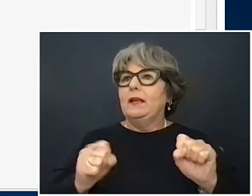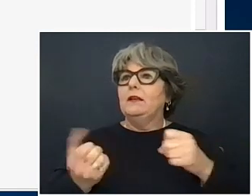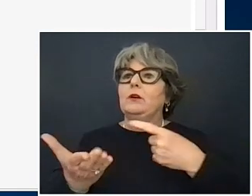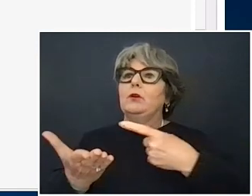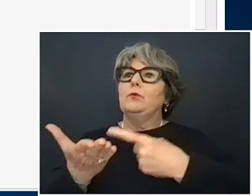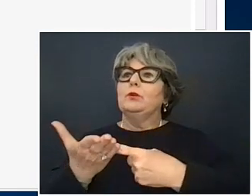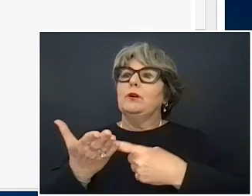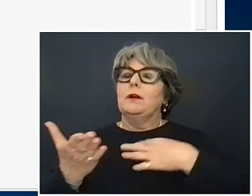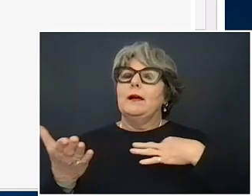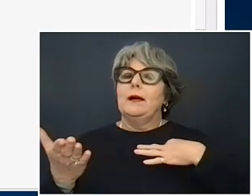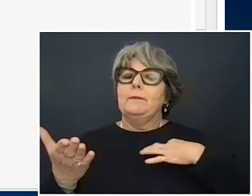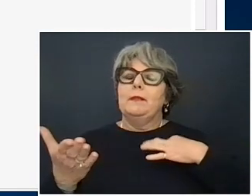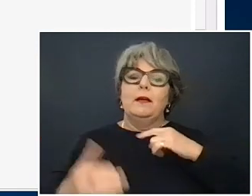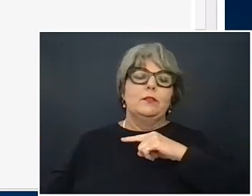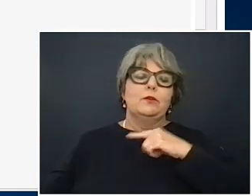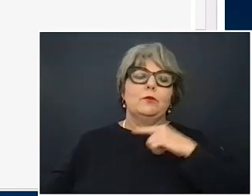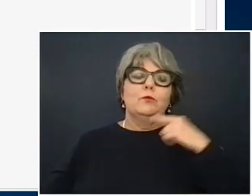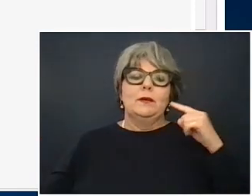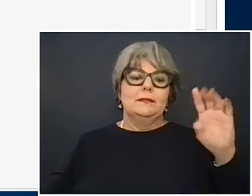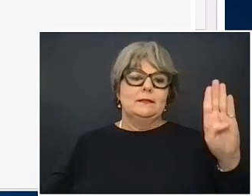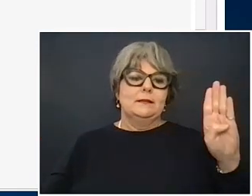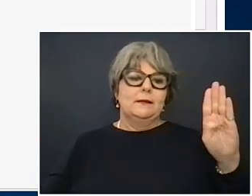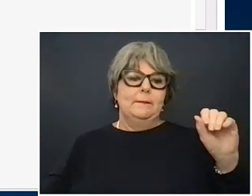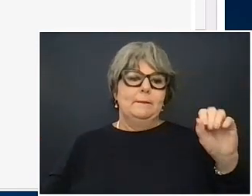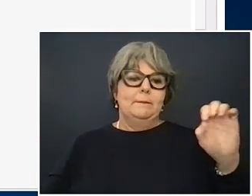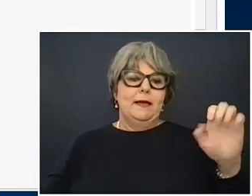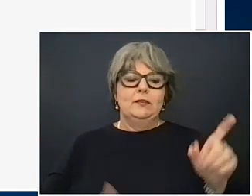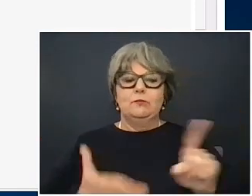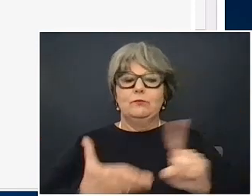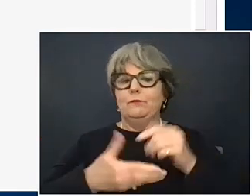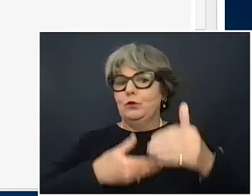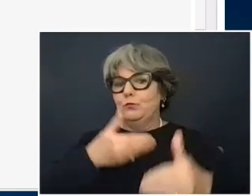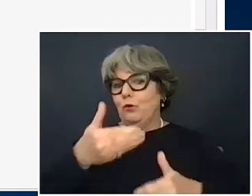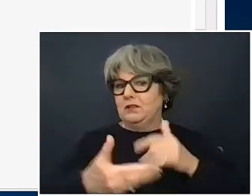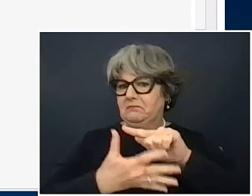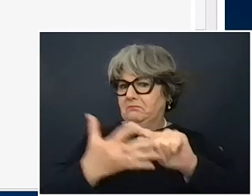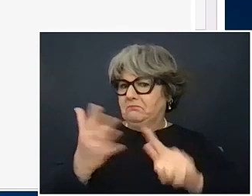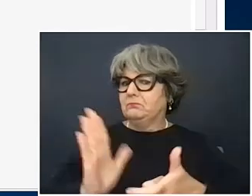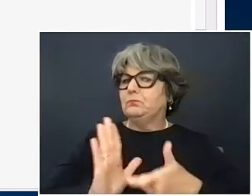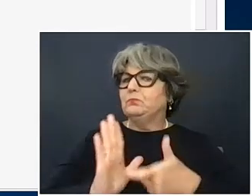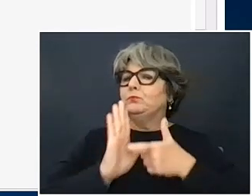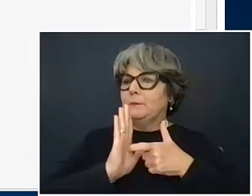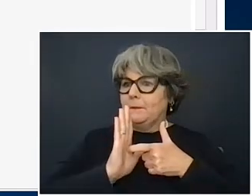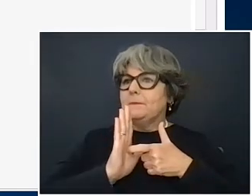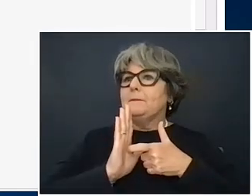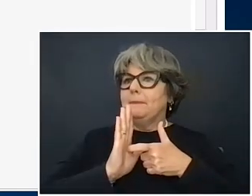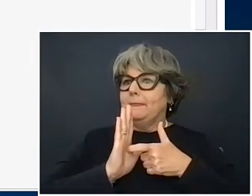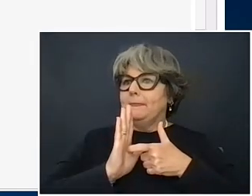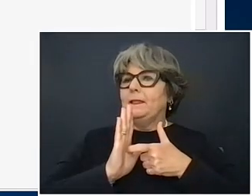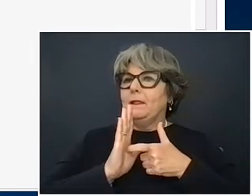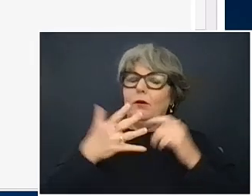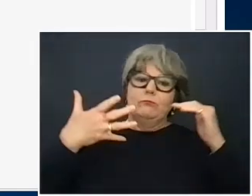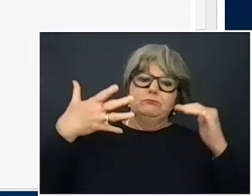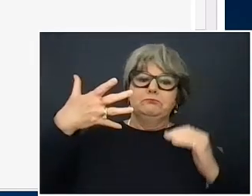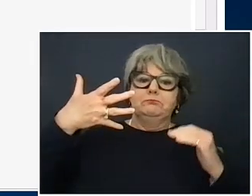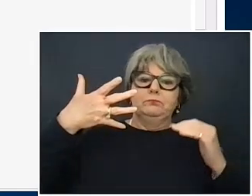review process and those requirements are lower here, but I'll just stop here and